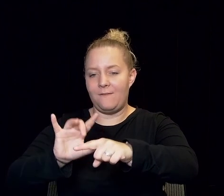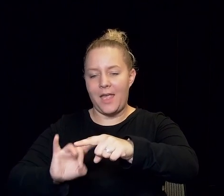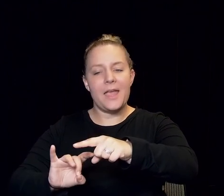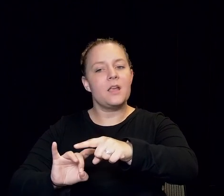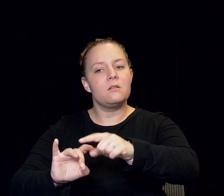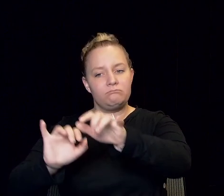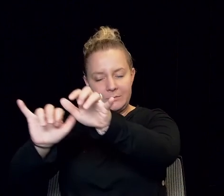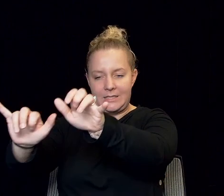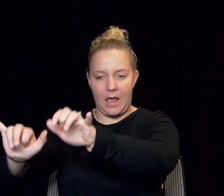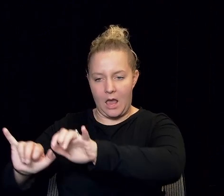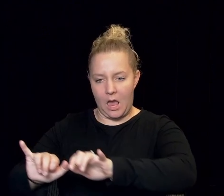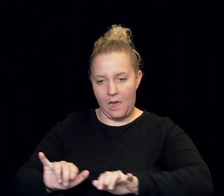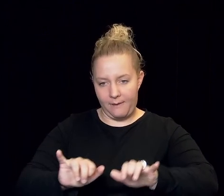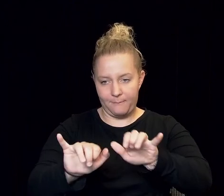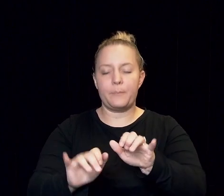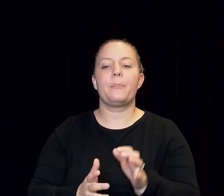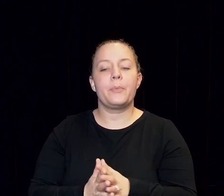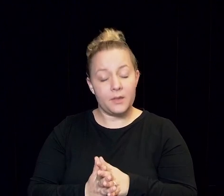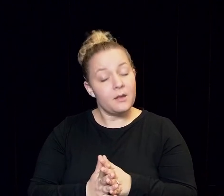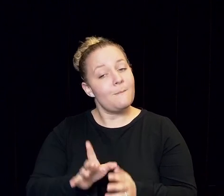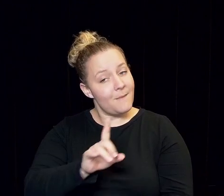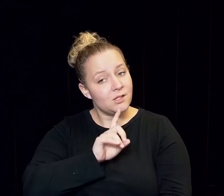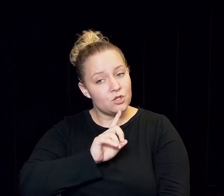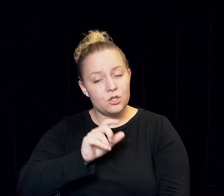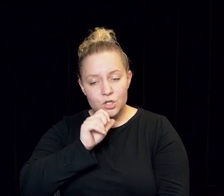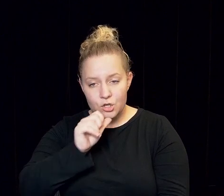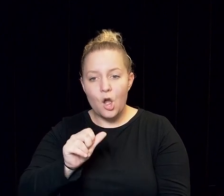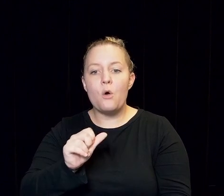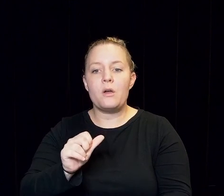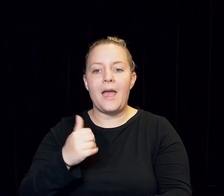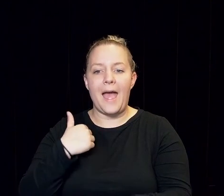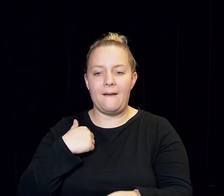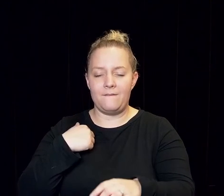exactly the same thing. Just make sure you don't put a negative up in the numerator and down in